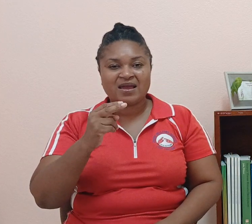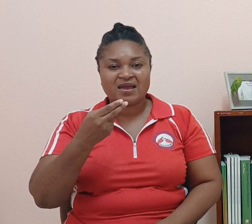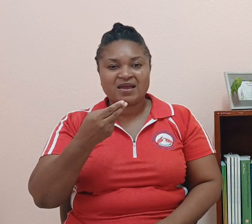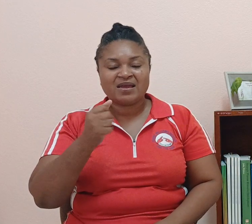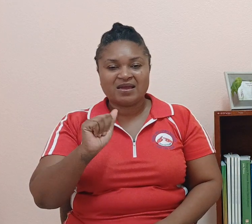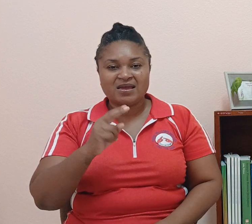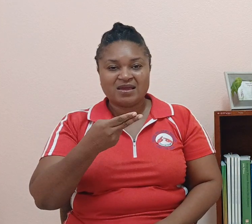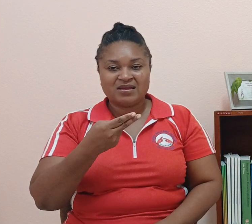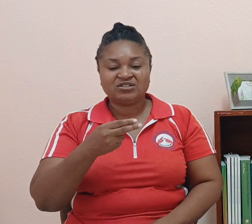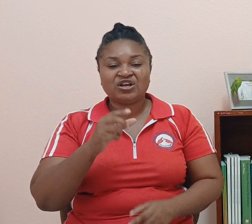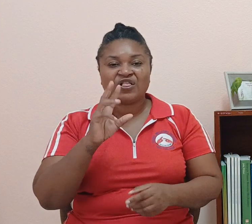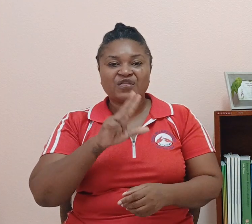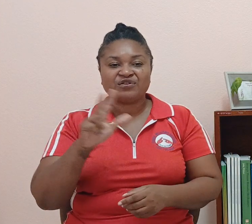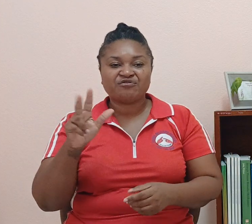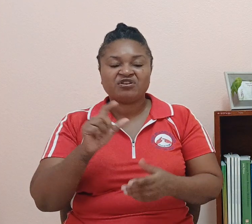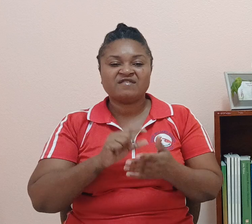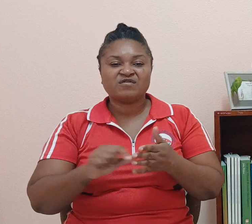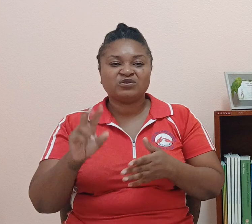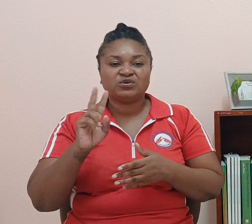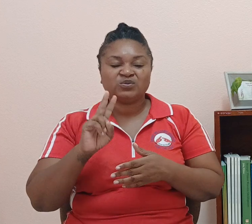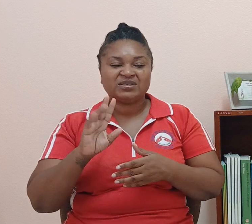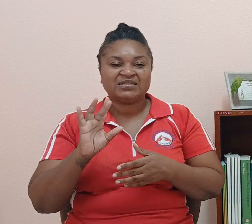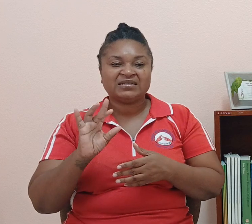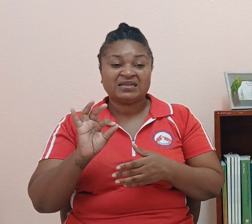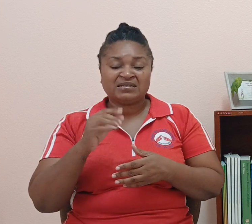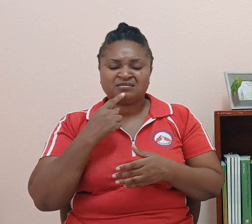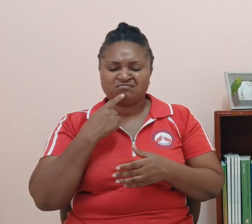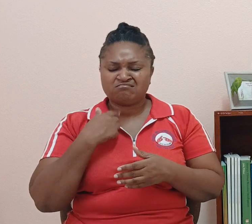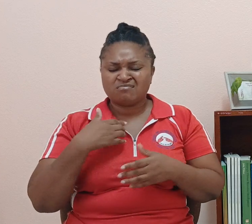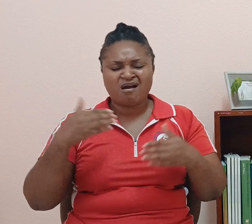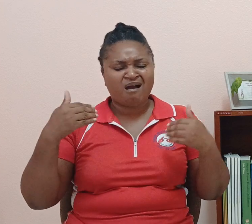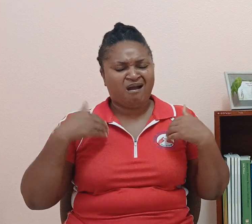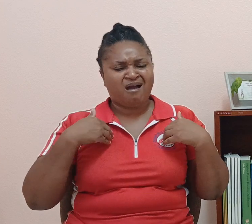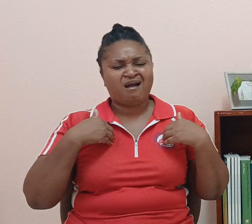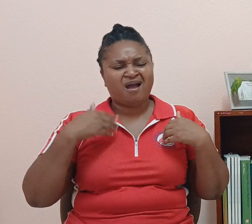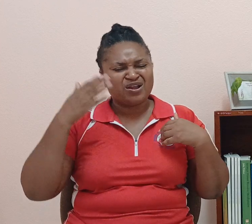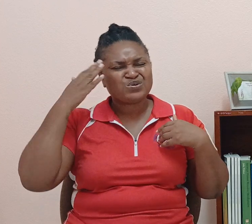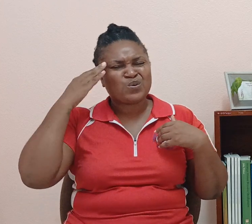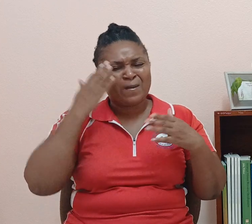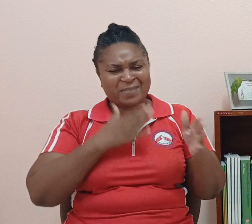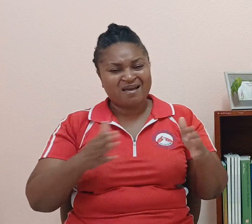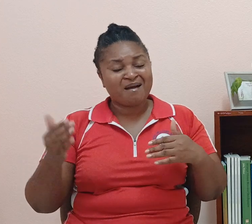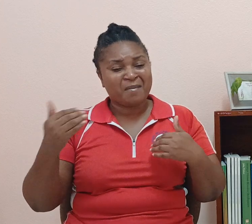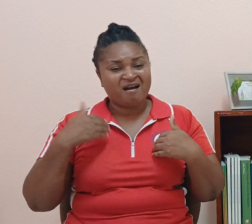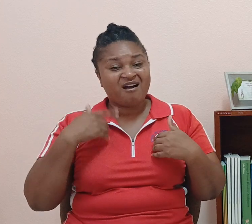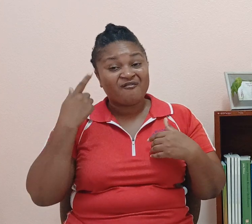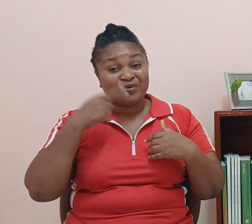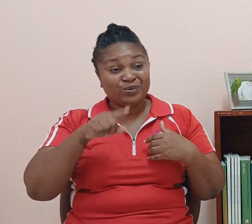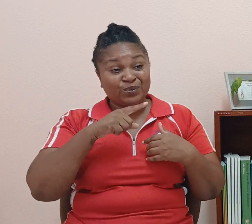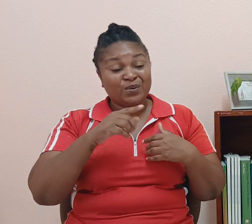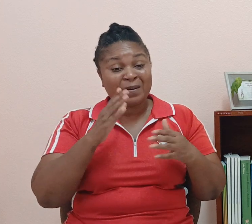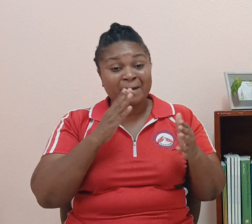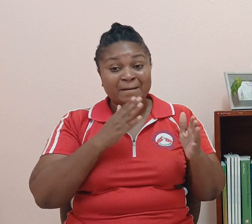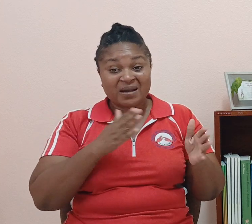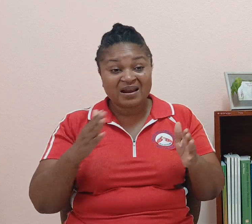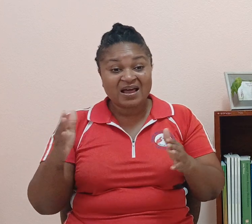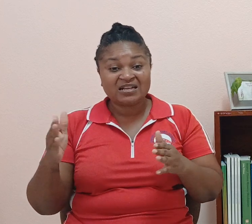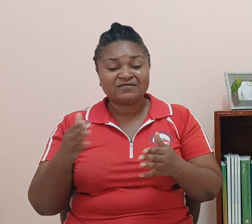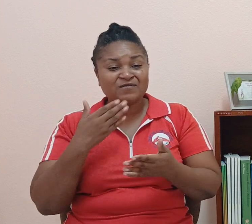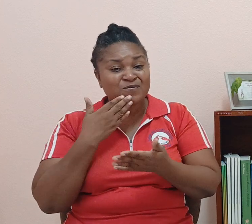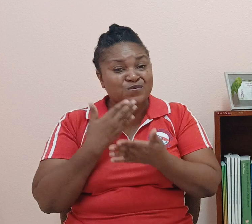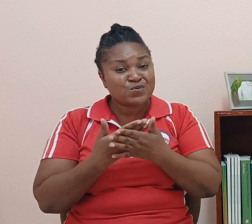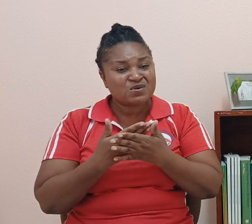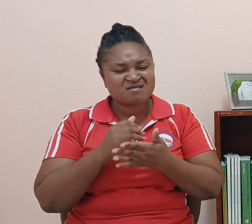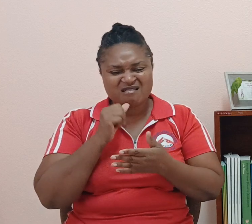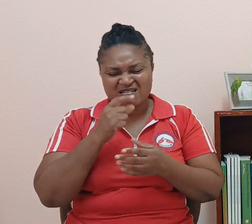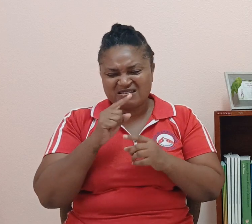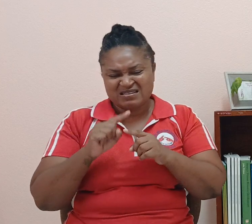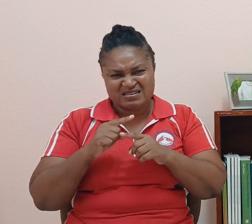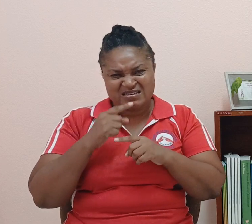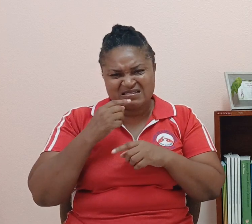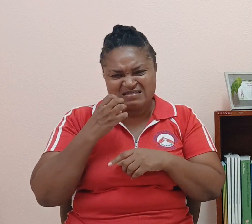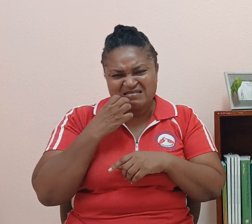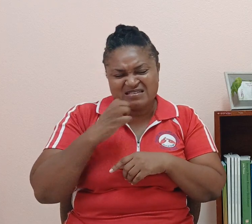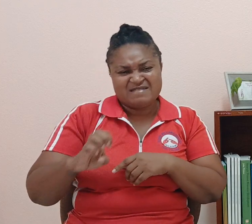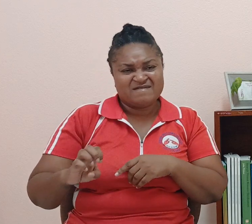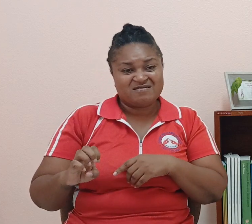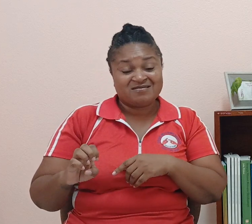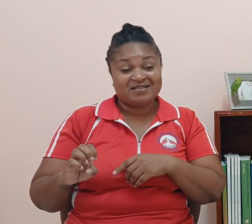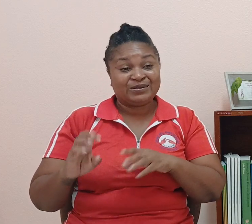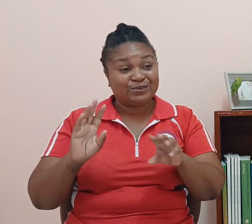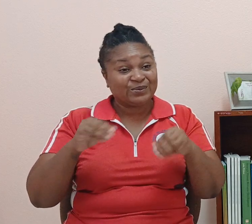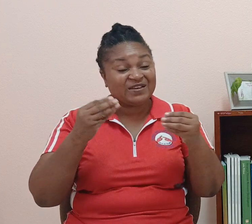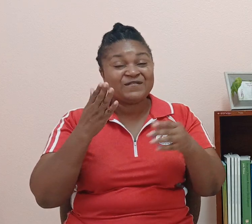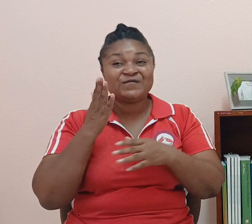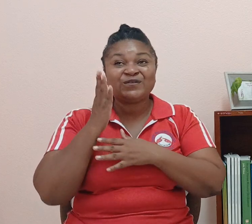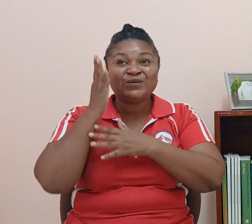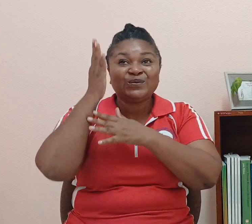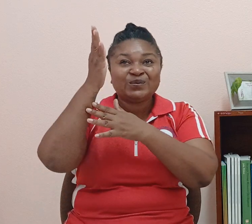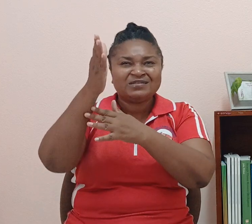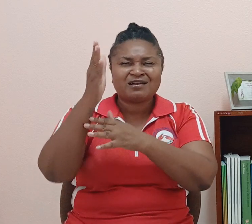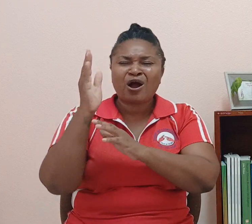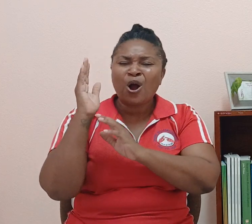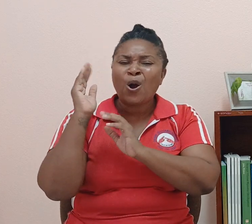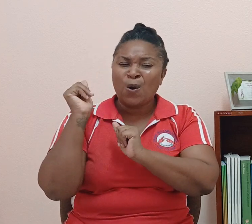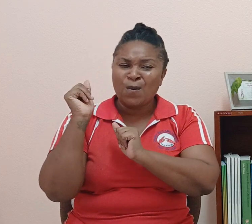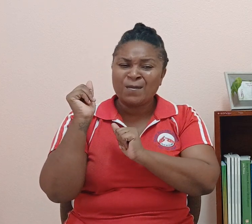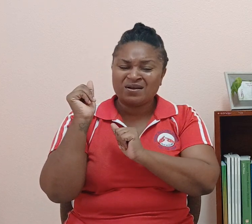have for you, declares the Lord, plans for welfare and not for evil, to give you a future and a hope.